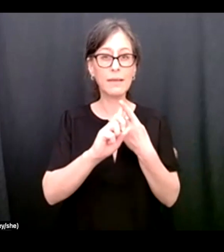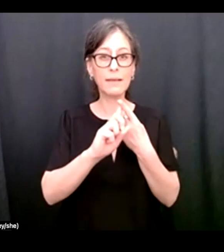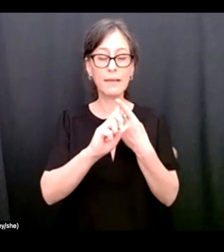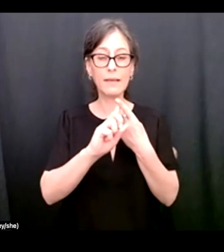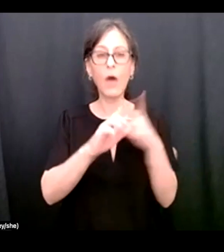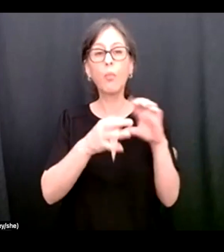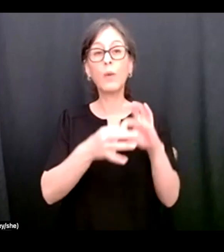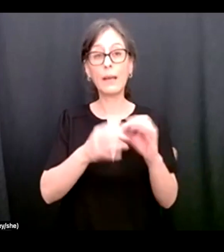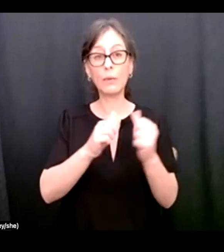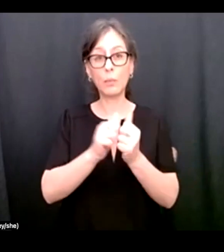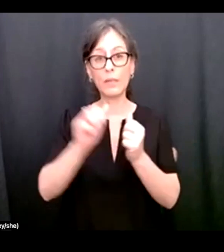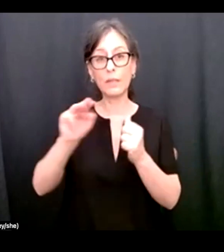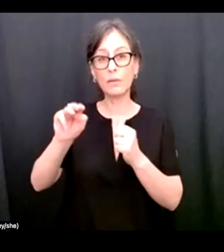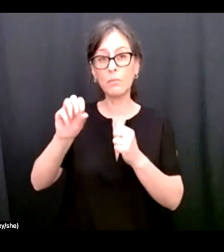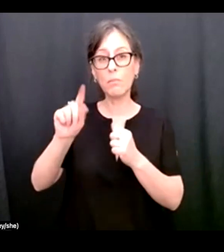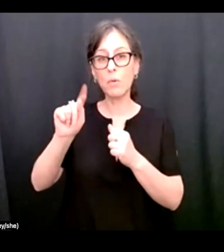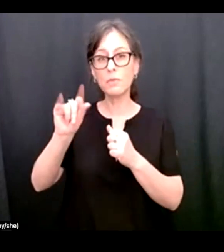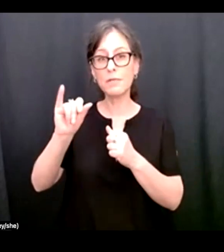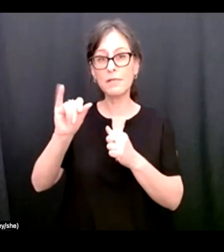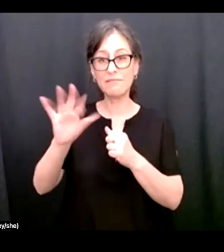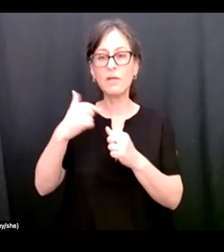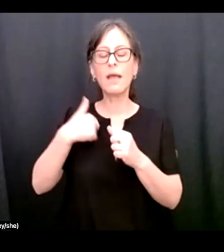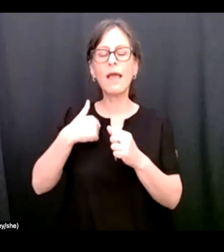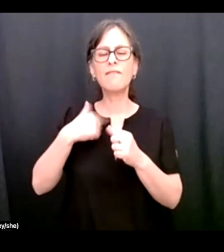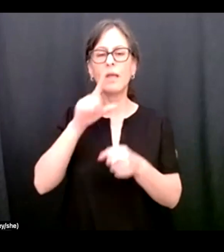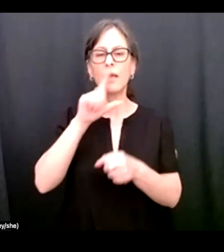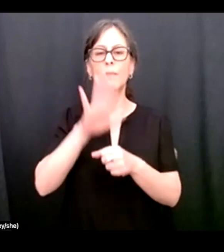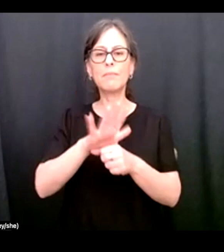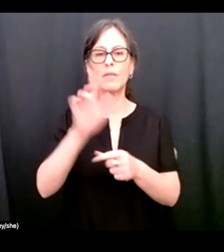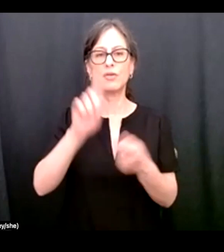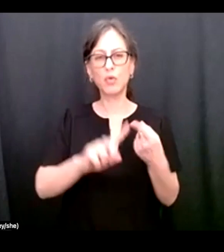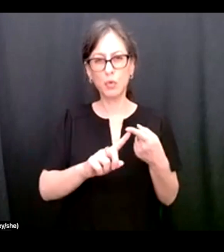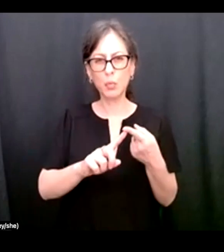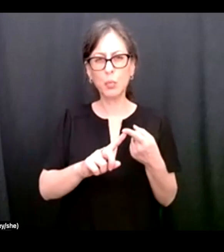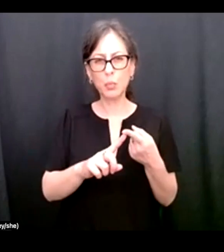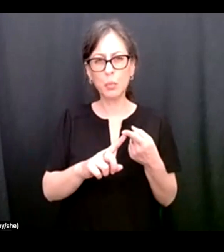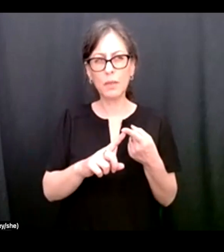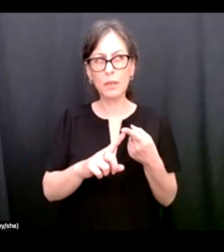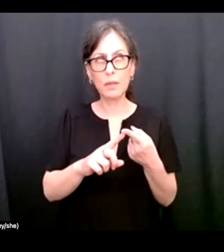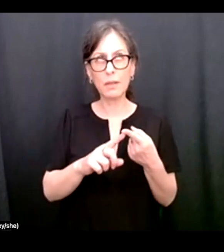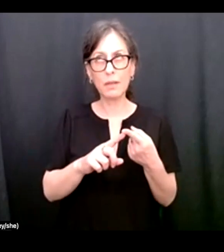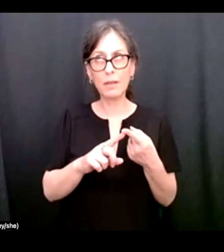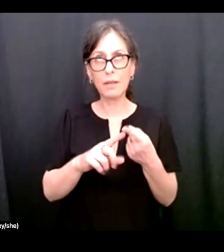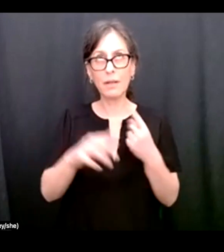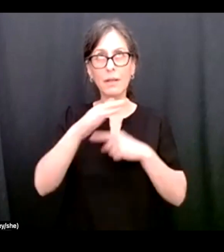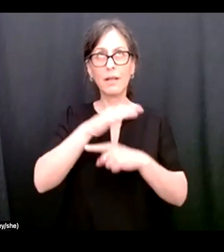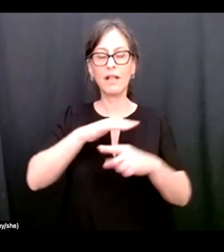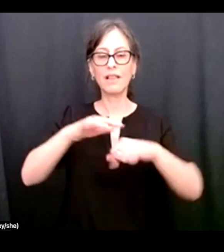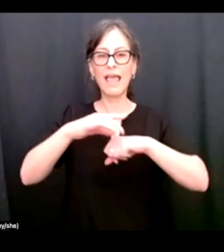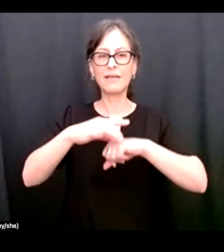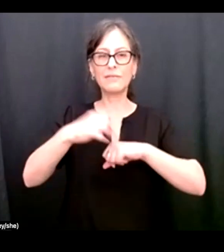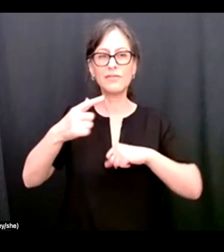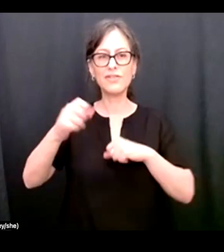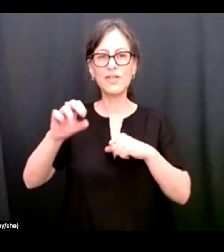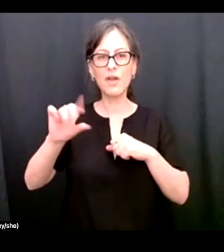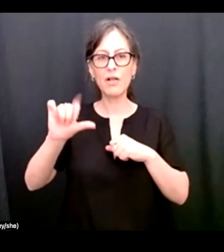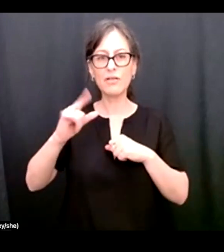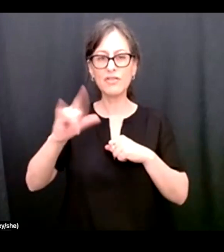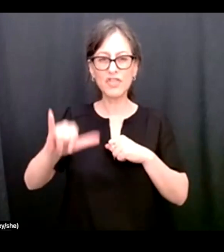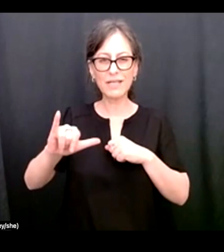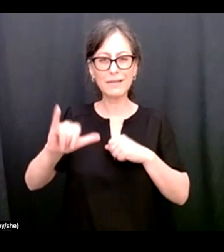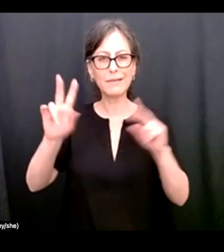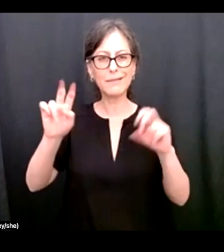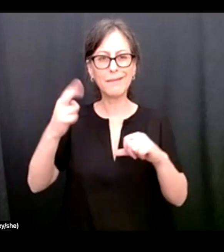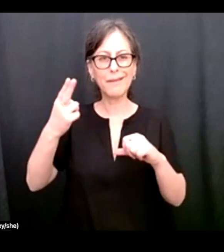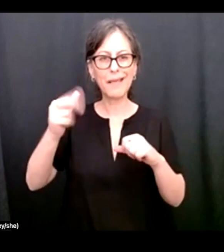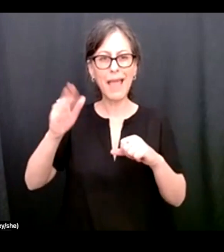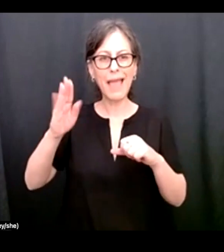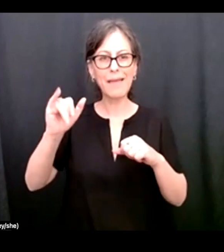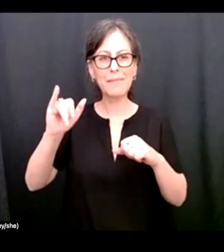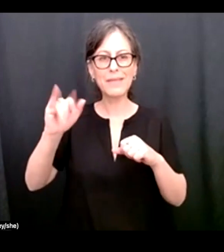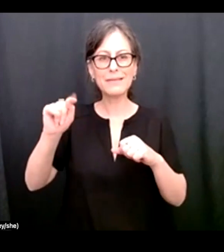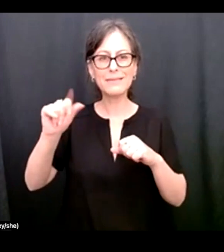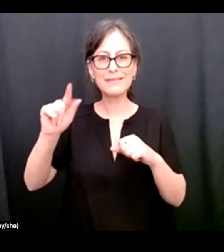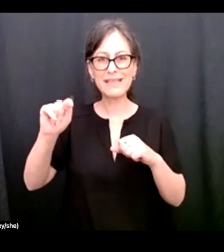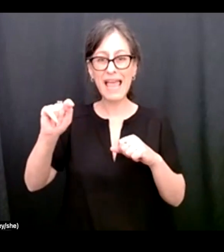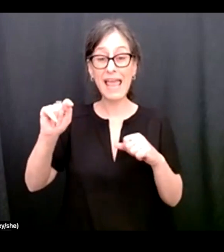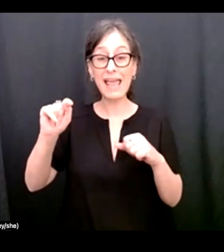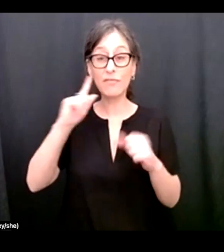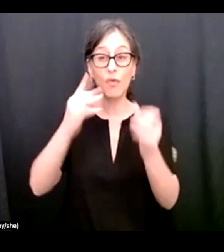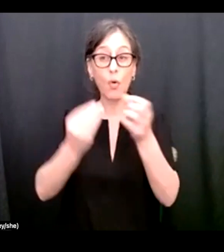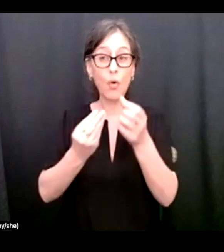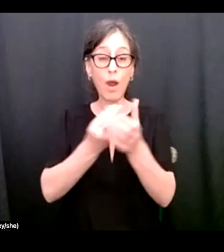I think there's a commitment to the habitat or the geology or kind of plant life, if you will,